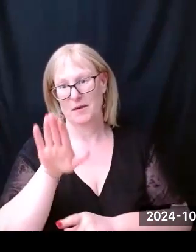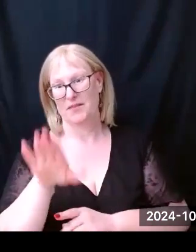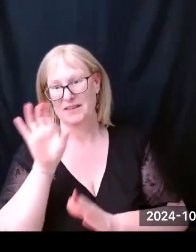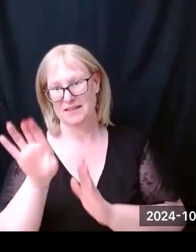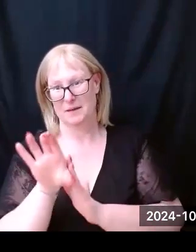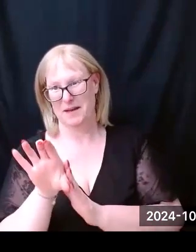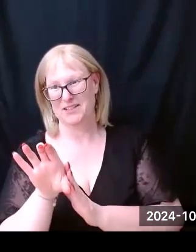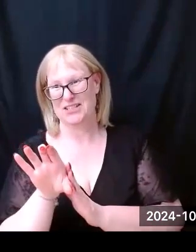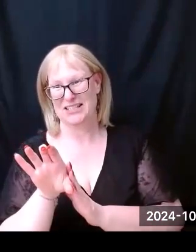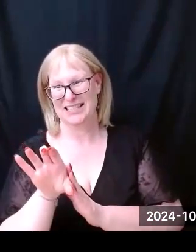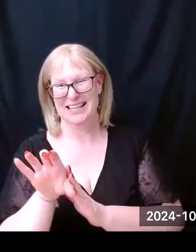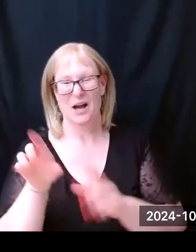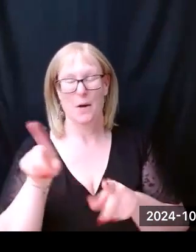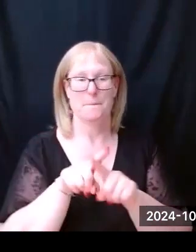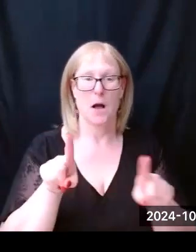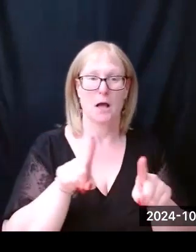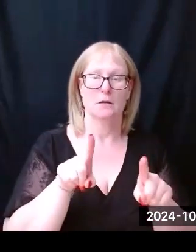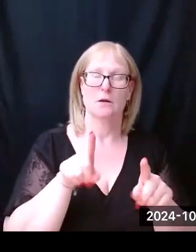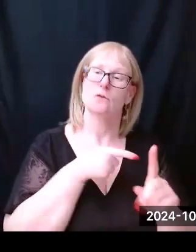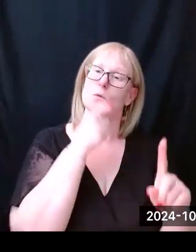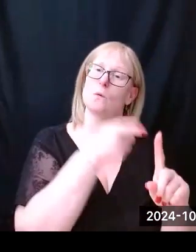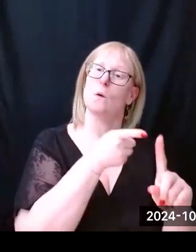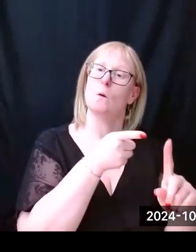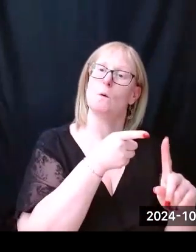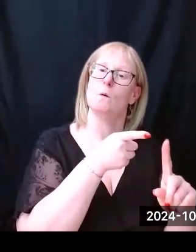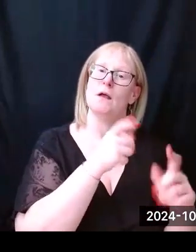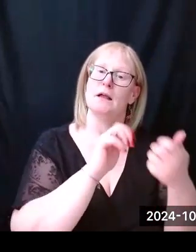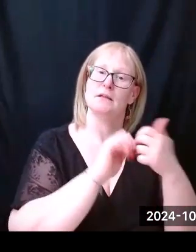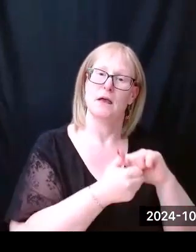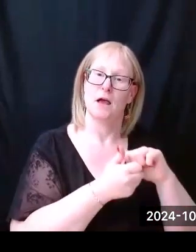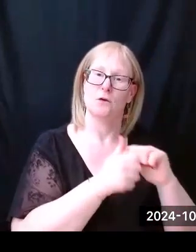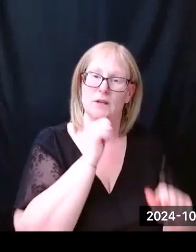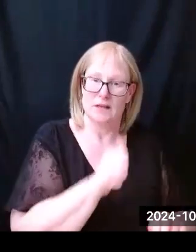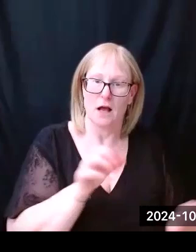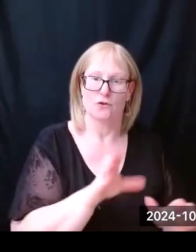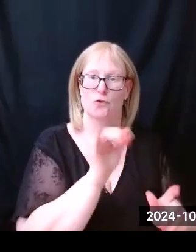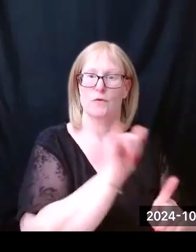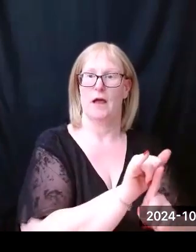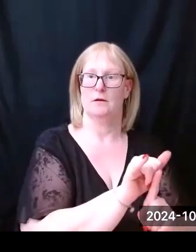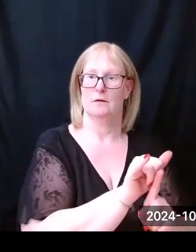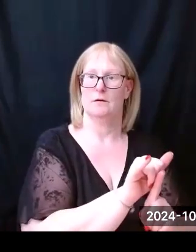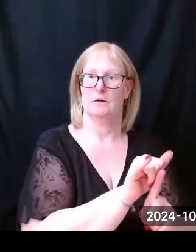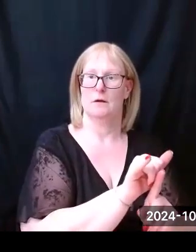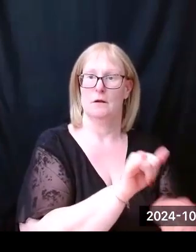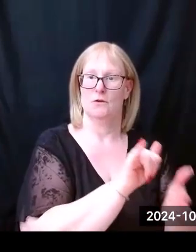But right, our goal is how do we help our child not do this because now we went from oh that's cute to like why is that 30